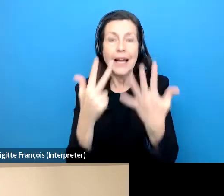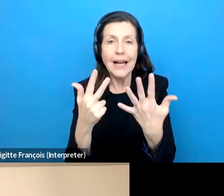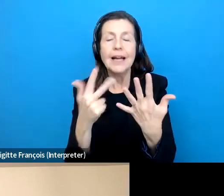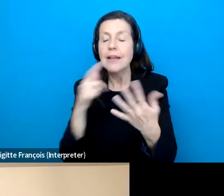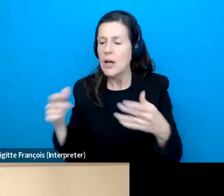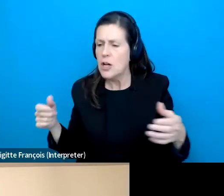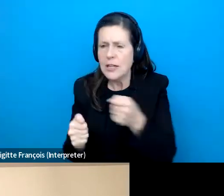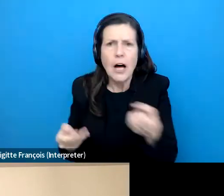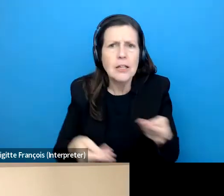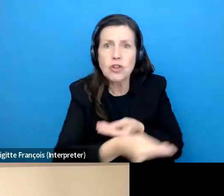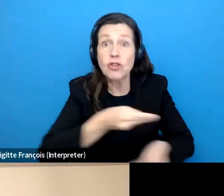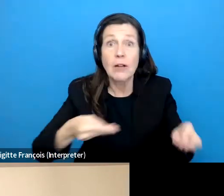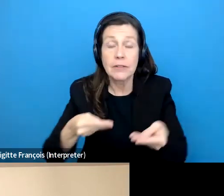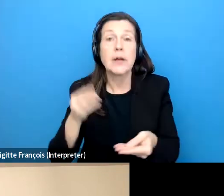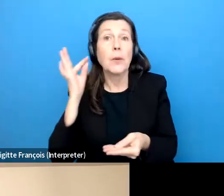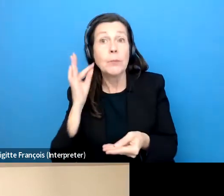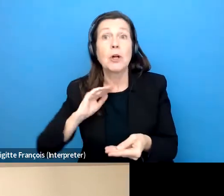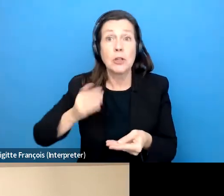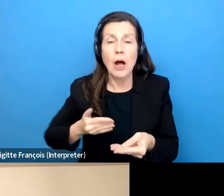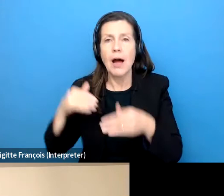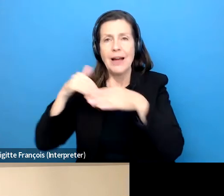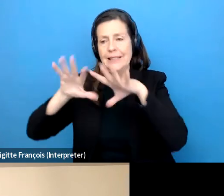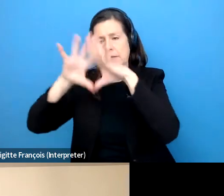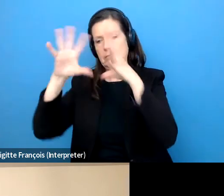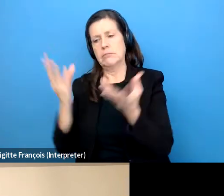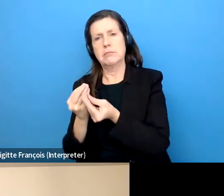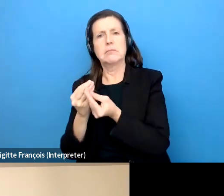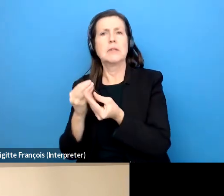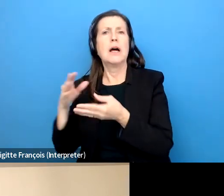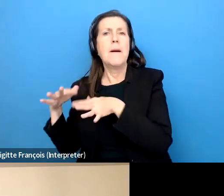in the context of global migration contextualizes